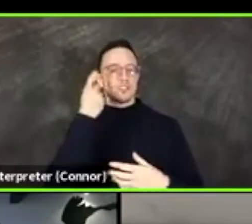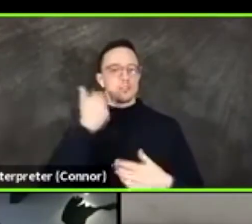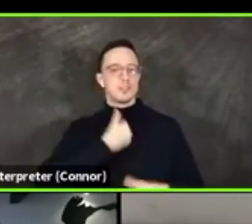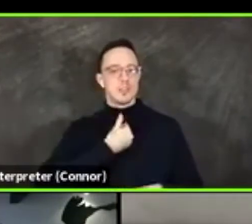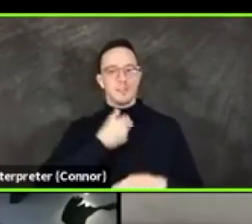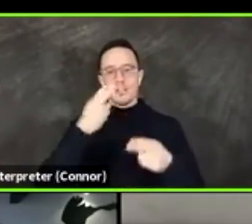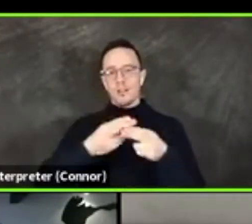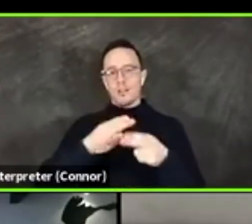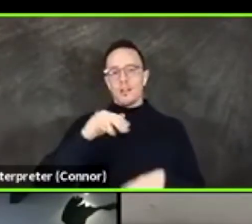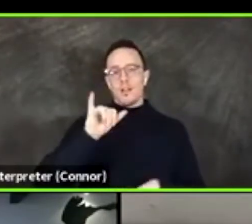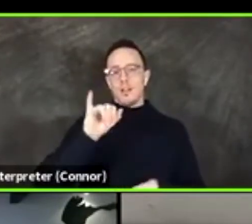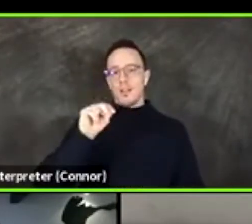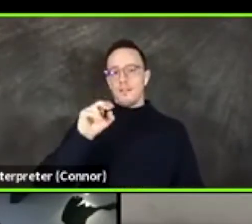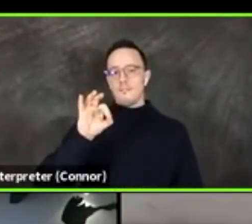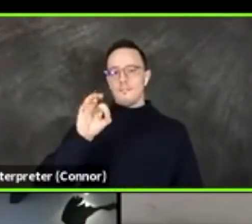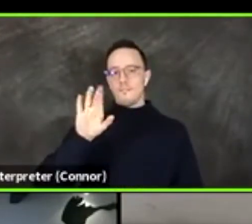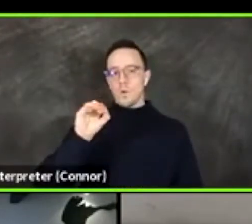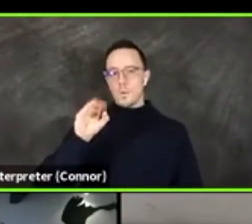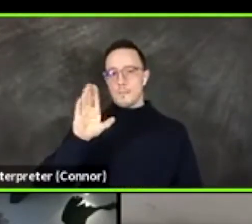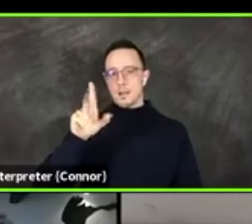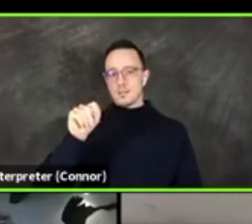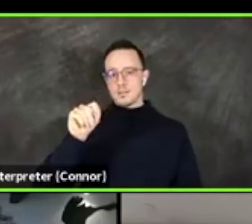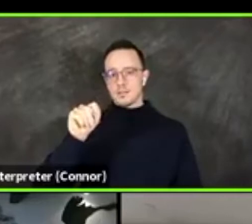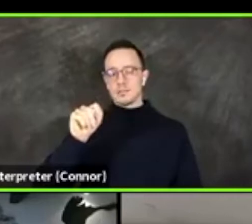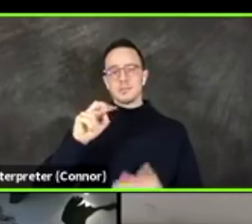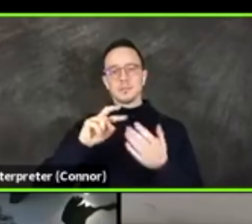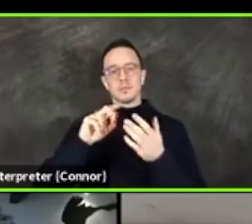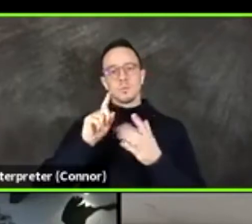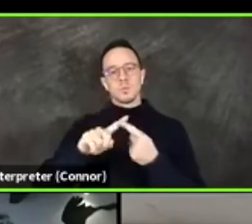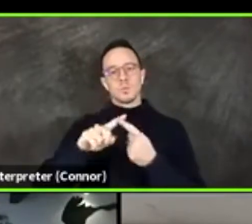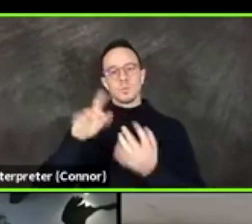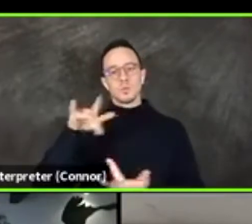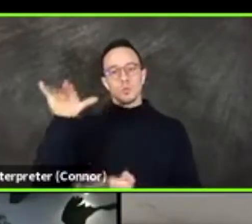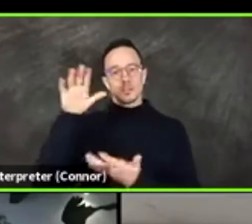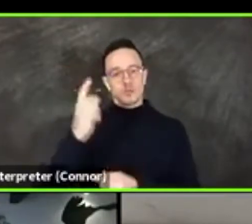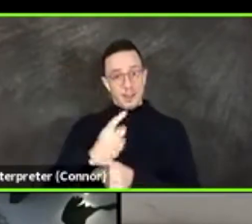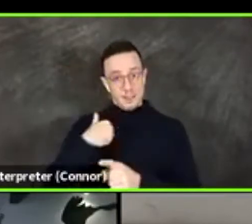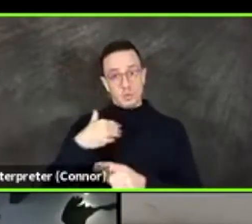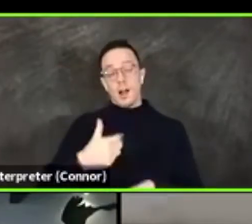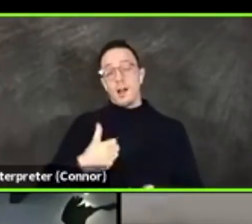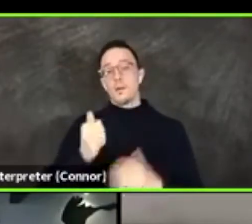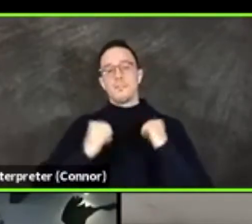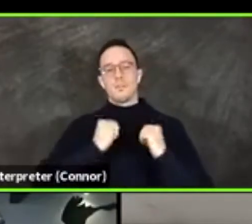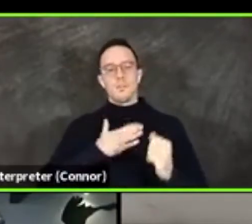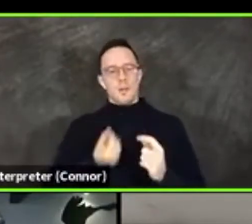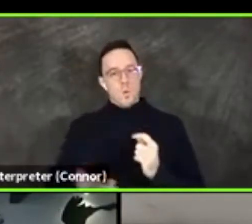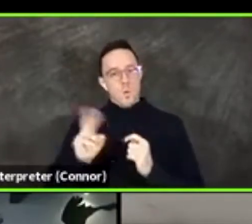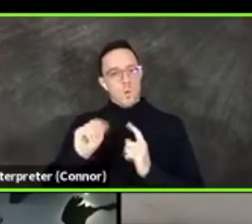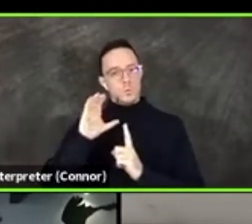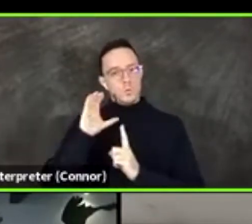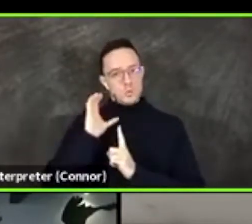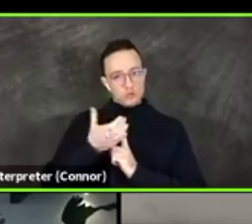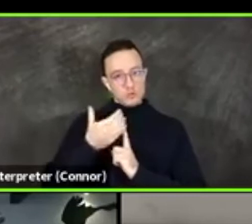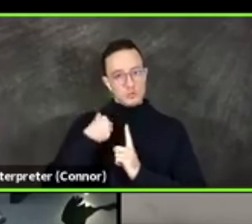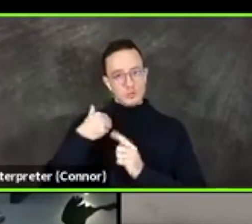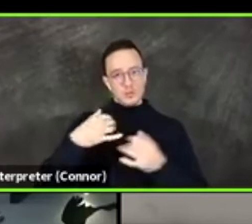PERFORMING BEHIND ROPES TO TOURISTS, FOR BOAT LOADS OF CRUISE SHIP PASSENGERS THAT WOULD